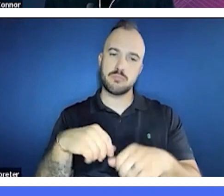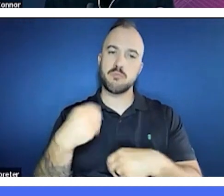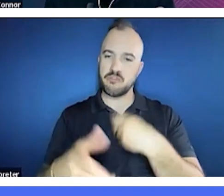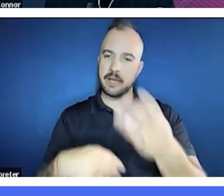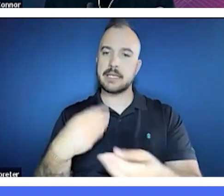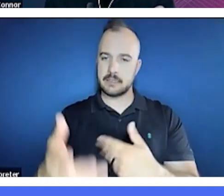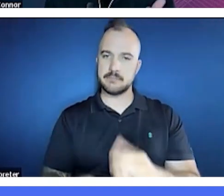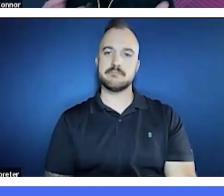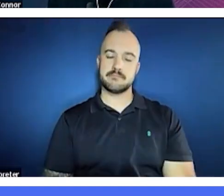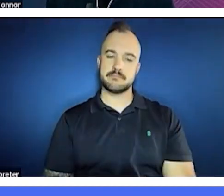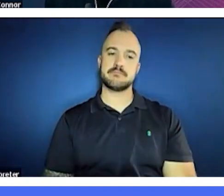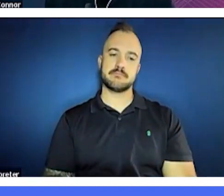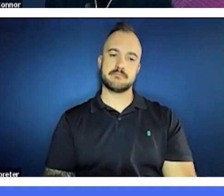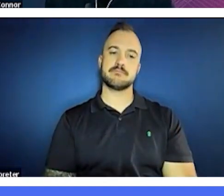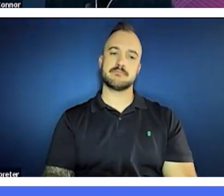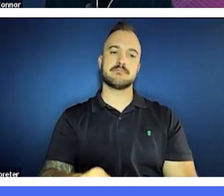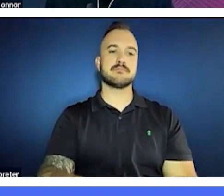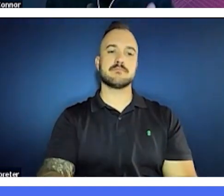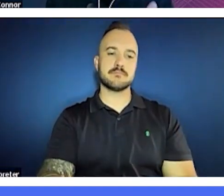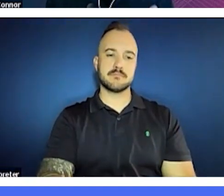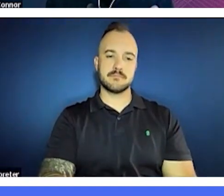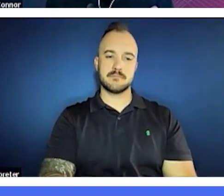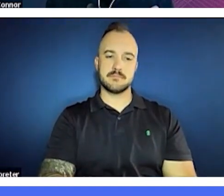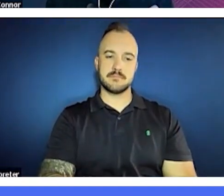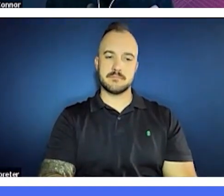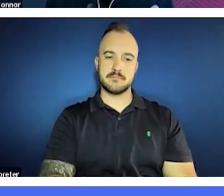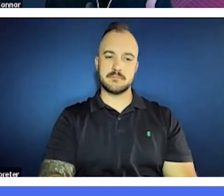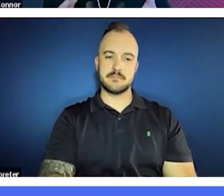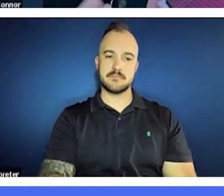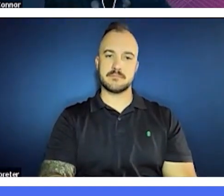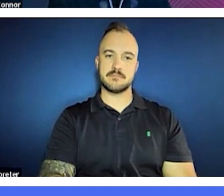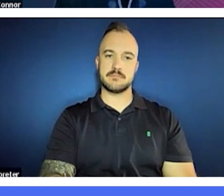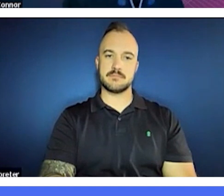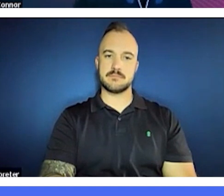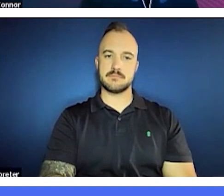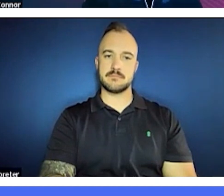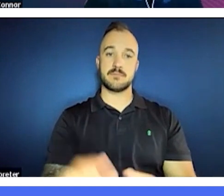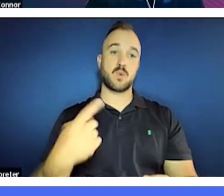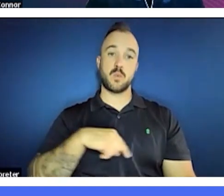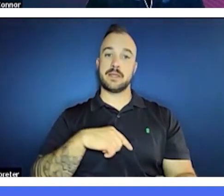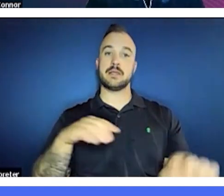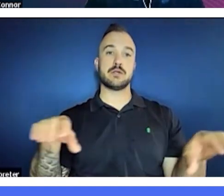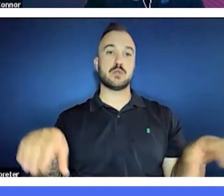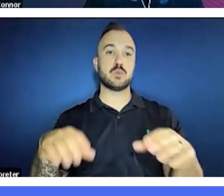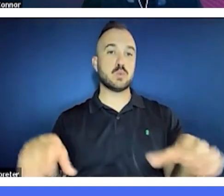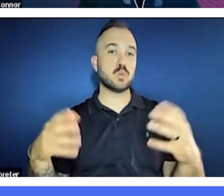So this is all helpful, right? What can we do today that's going to make a difference?